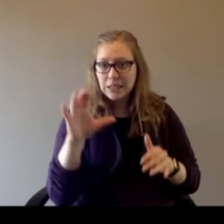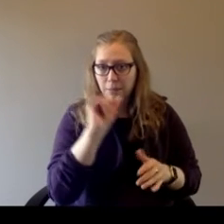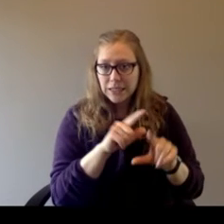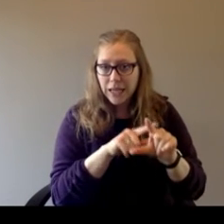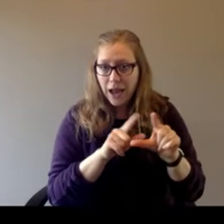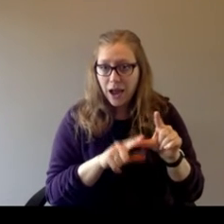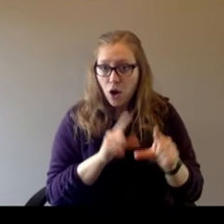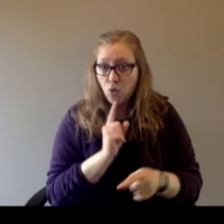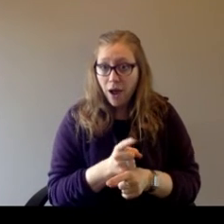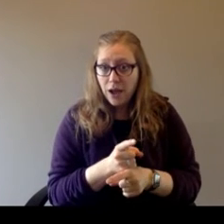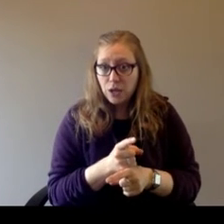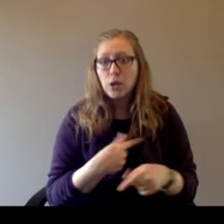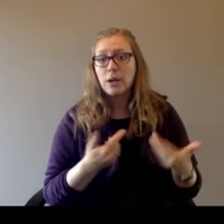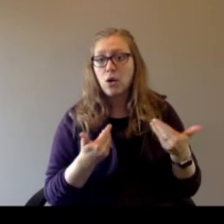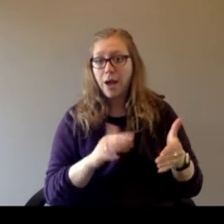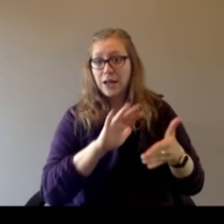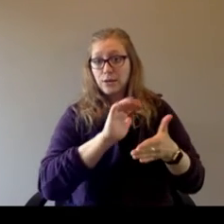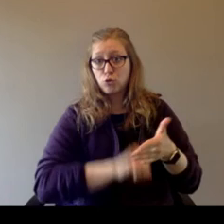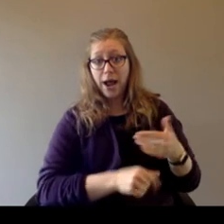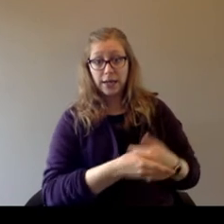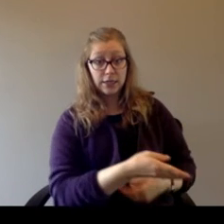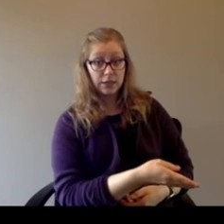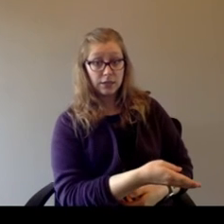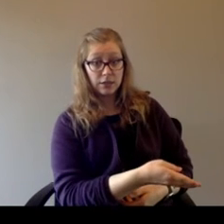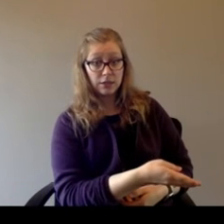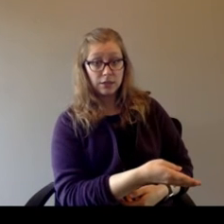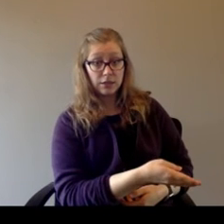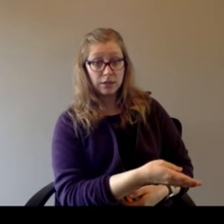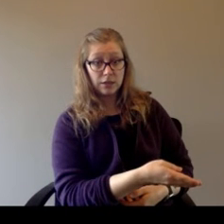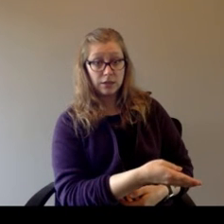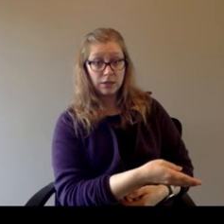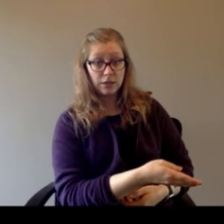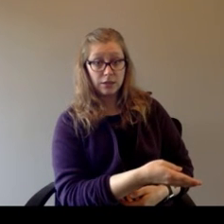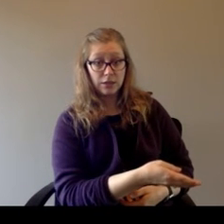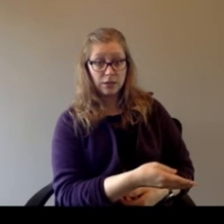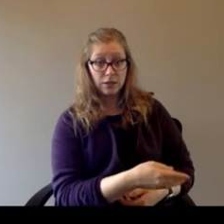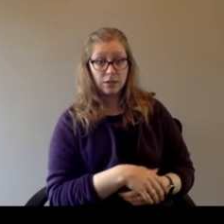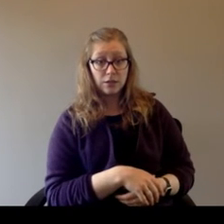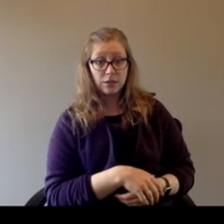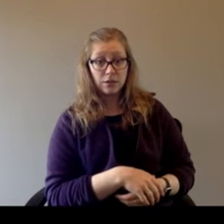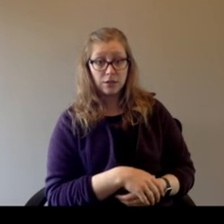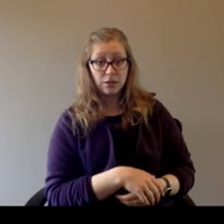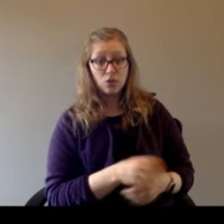So I'm going to subtract 100, it gave me 80. And I'm going to subtract 10, it gave me 70.